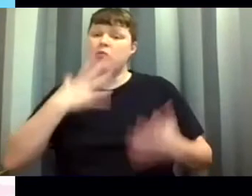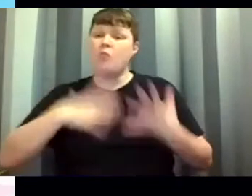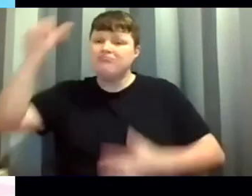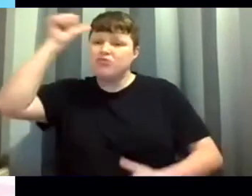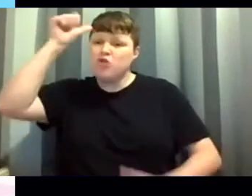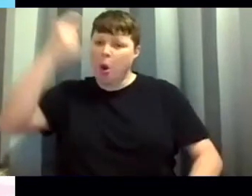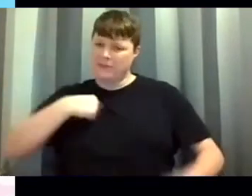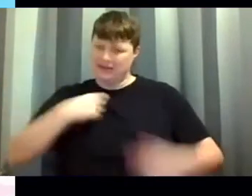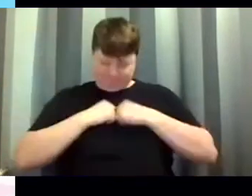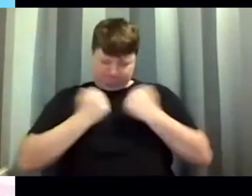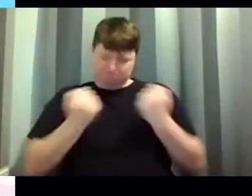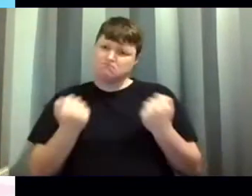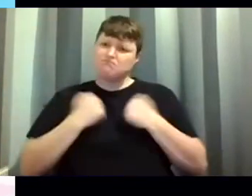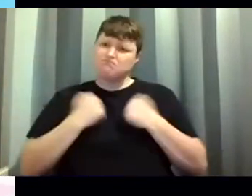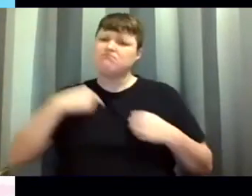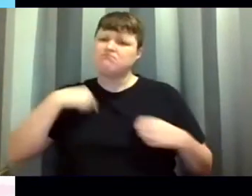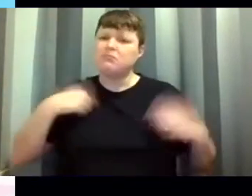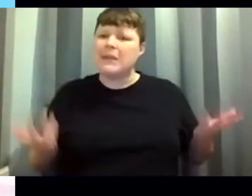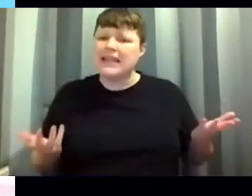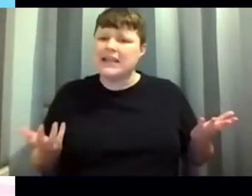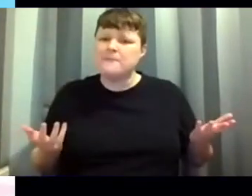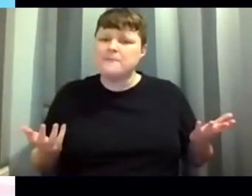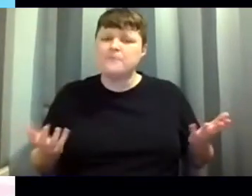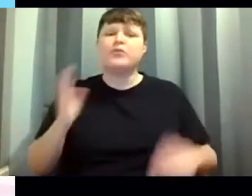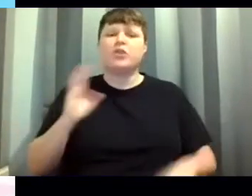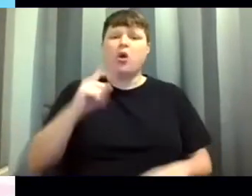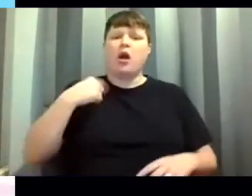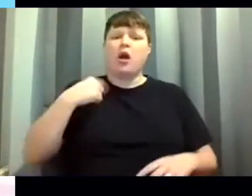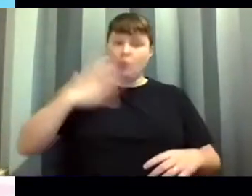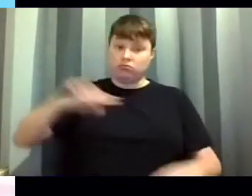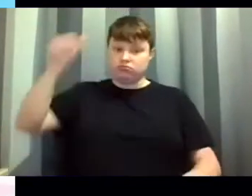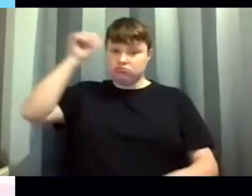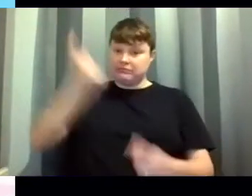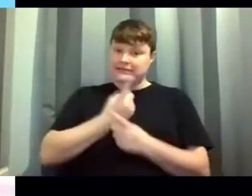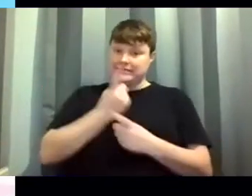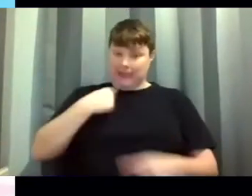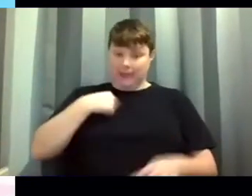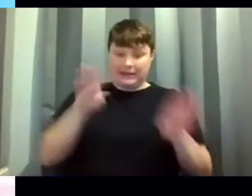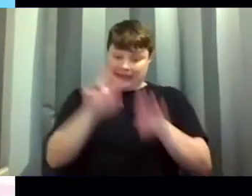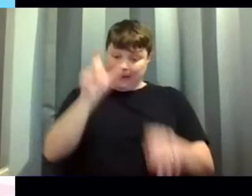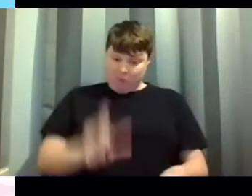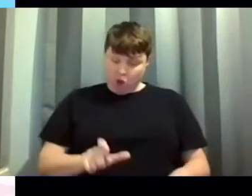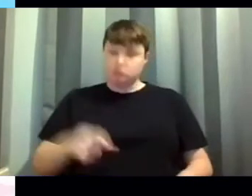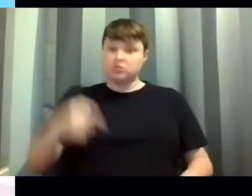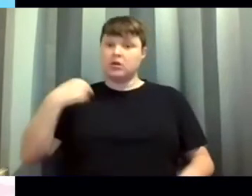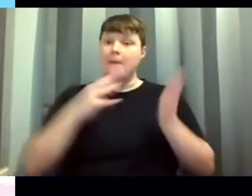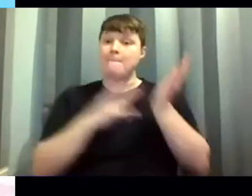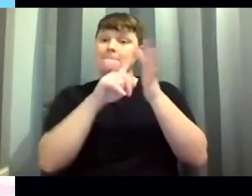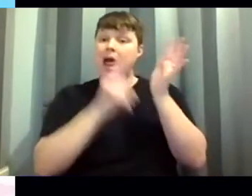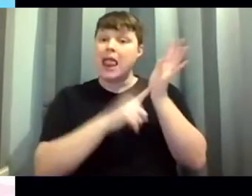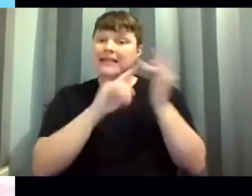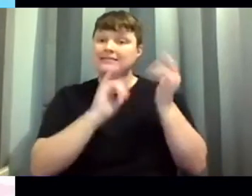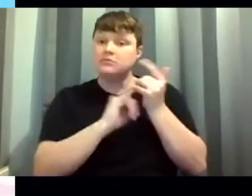and weaknesses, hopes and fears... but my name is Melissa. I'm a woman (even if that seems a bit weird